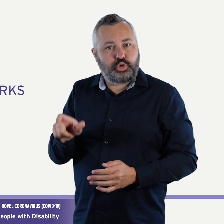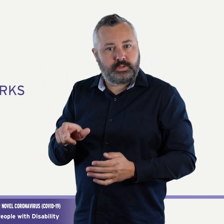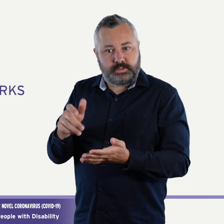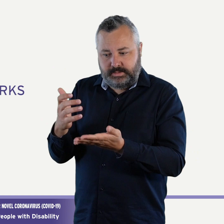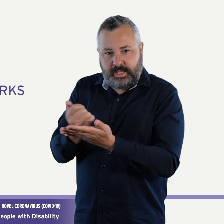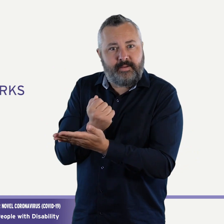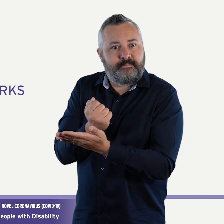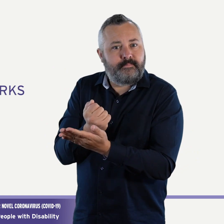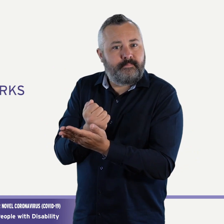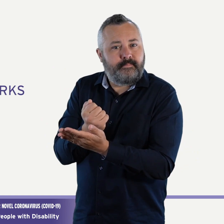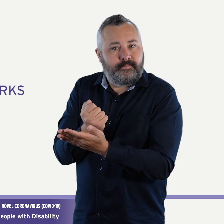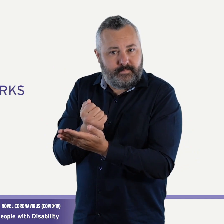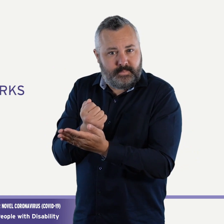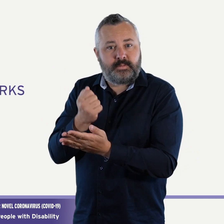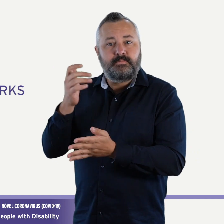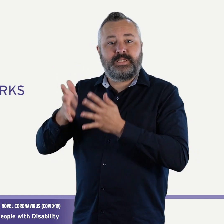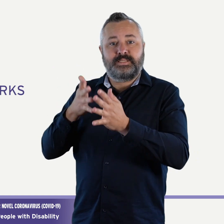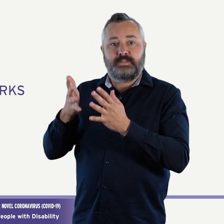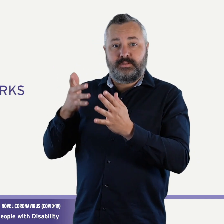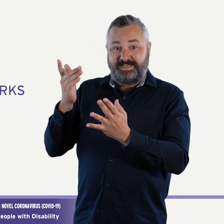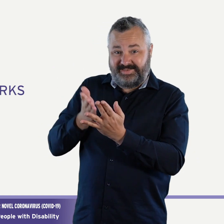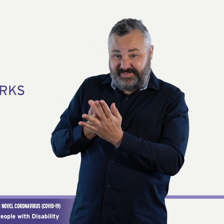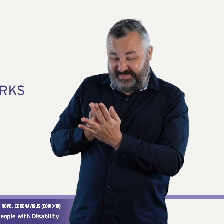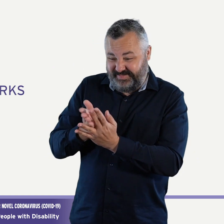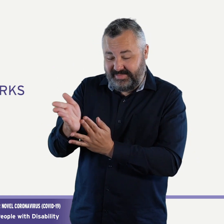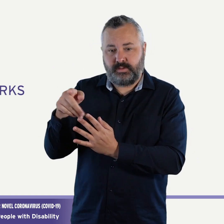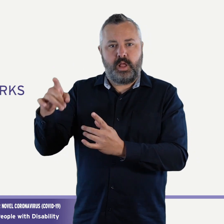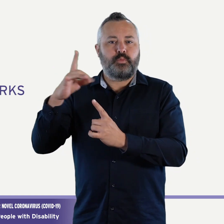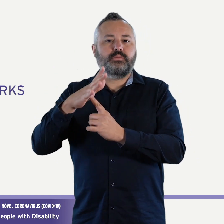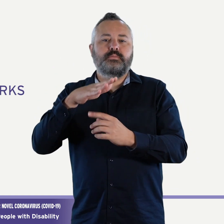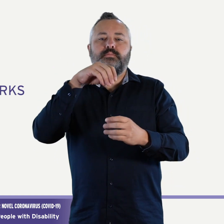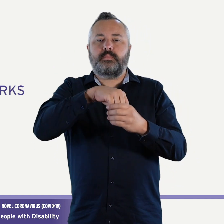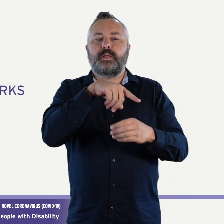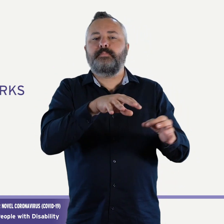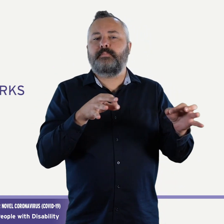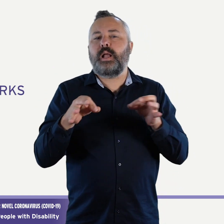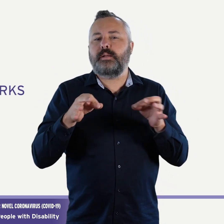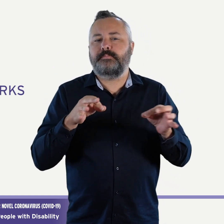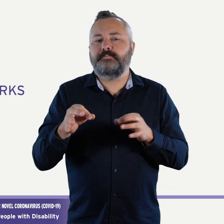during the pandemic, and are a key target group for this plan.